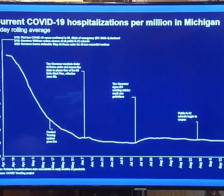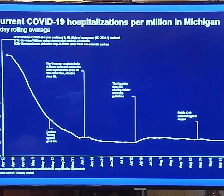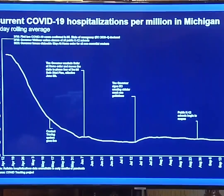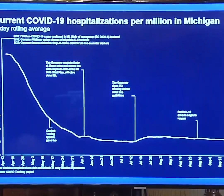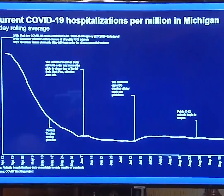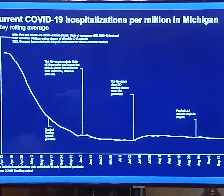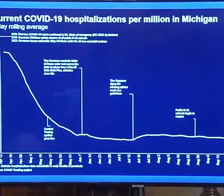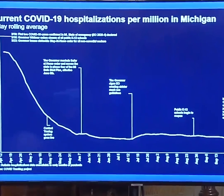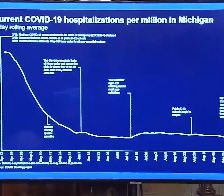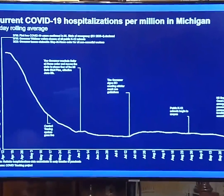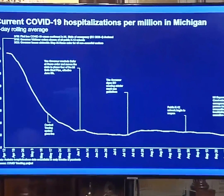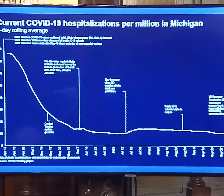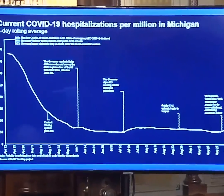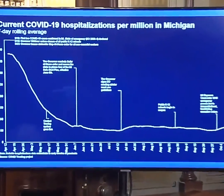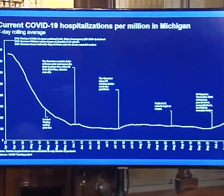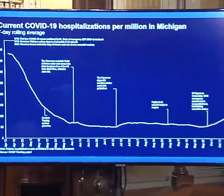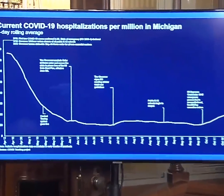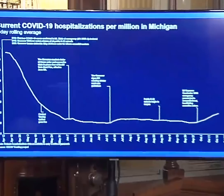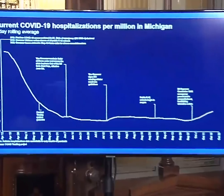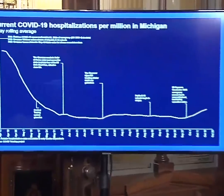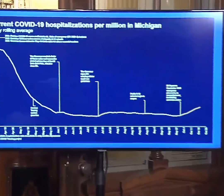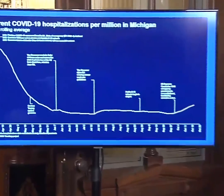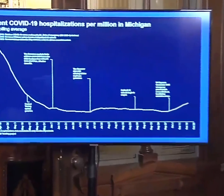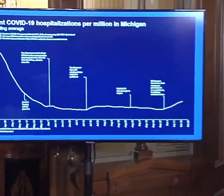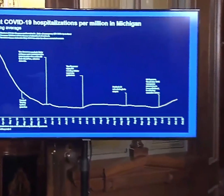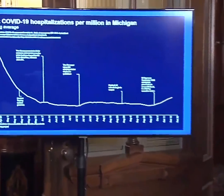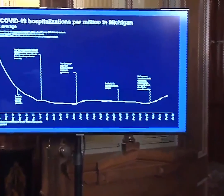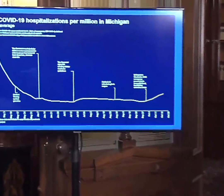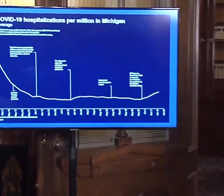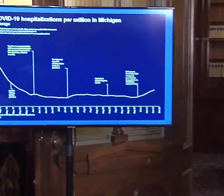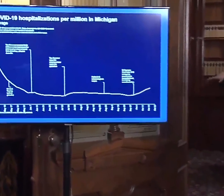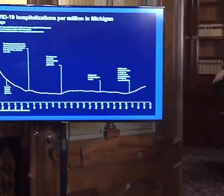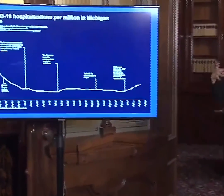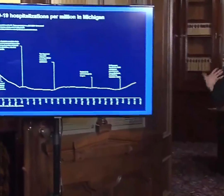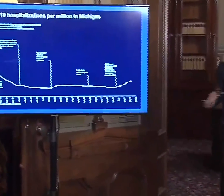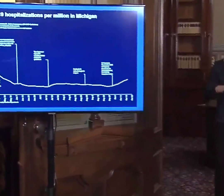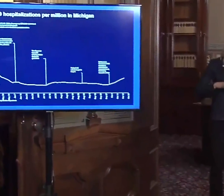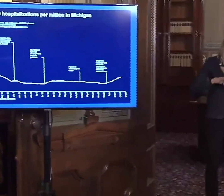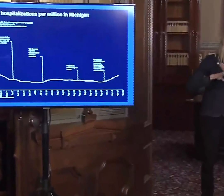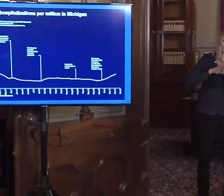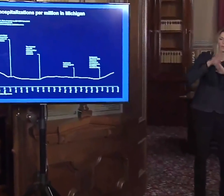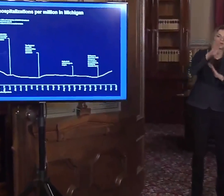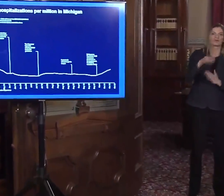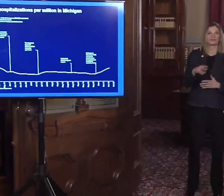ARE ON THE RISE AS WELL. OUR NUMBERS ARE CLIMBING.